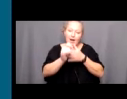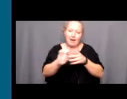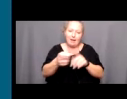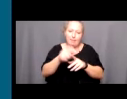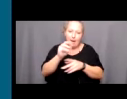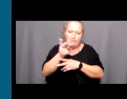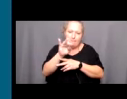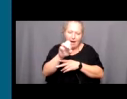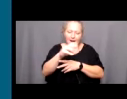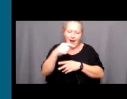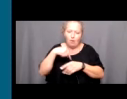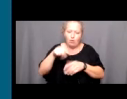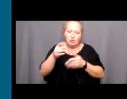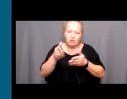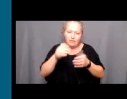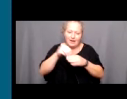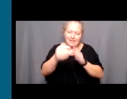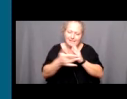and we are serving in a technical support role.